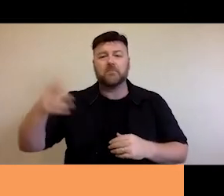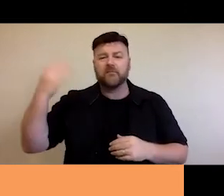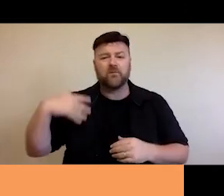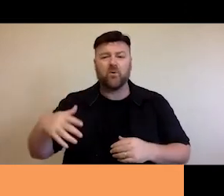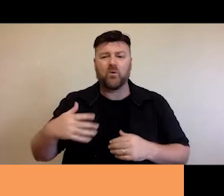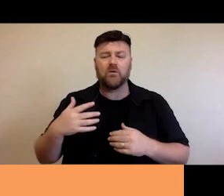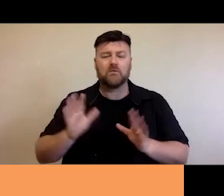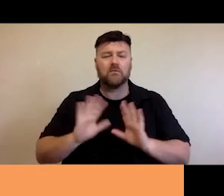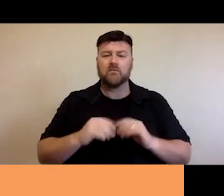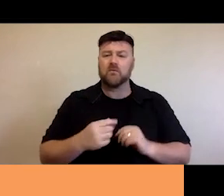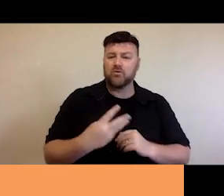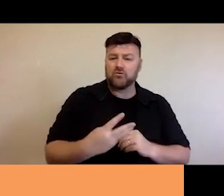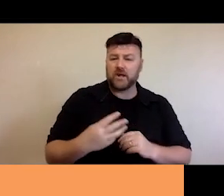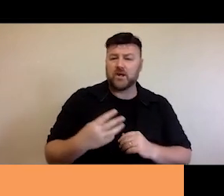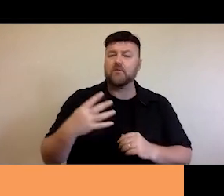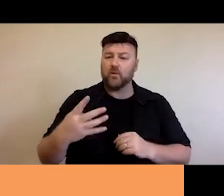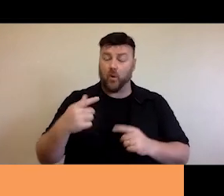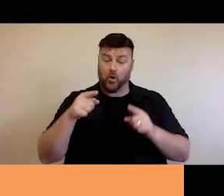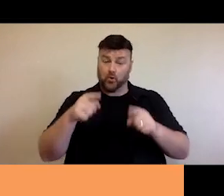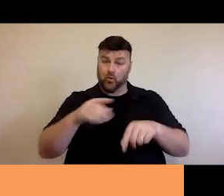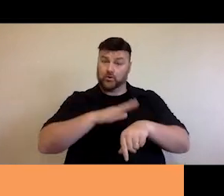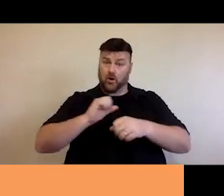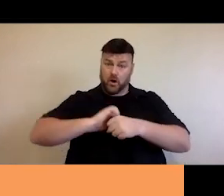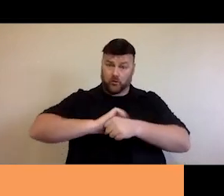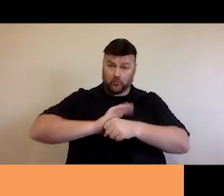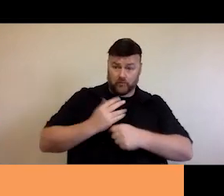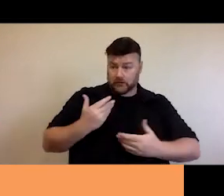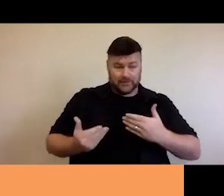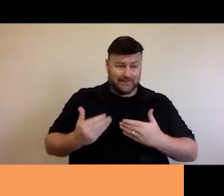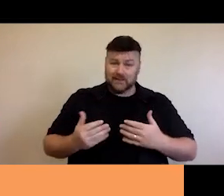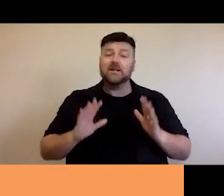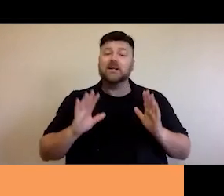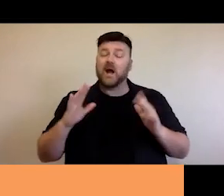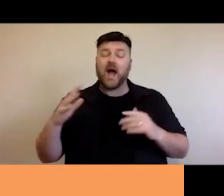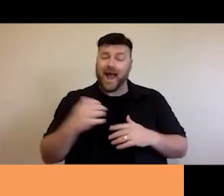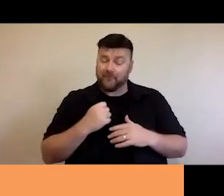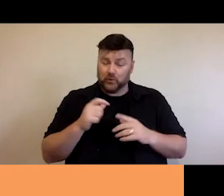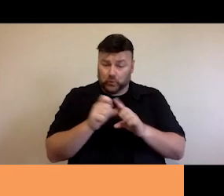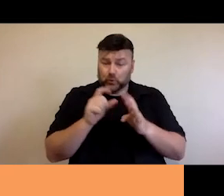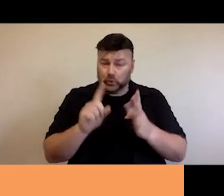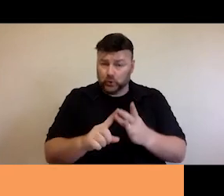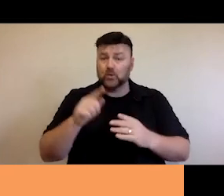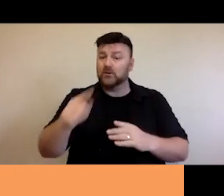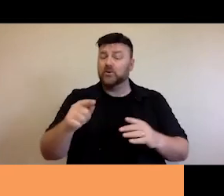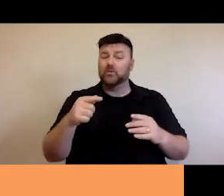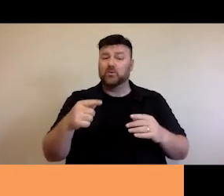plans. In times of uncertainty, strategy is as much about execution as anything else. You have limited resources.